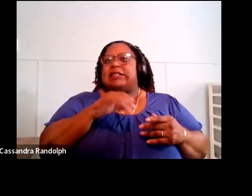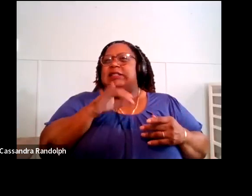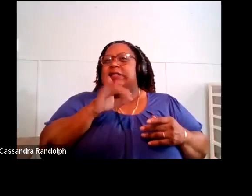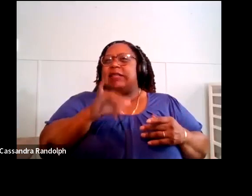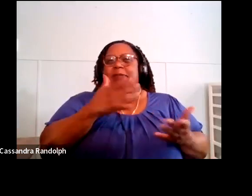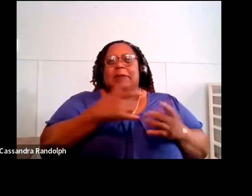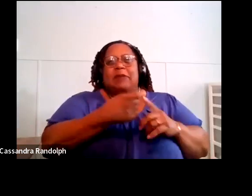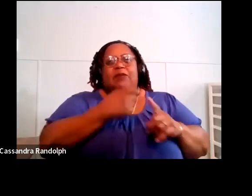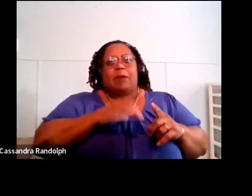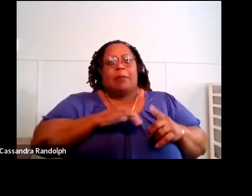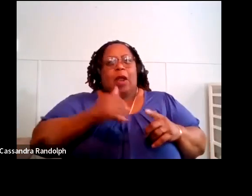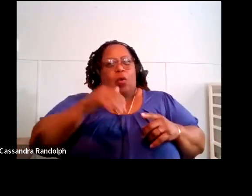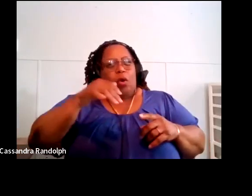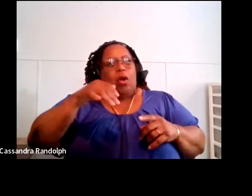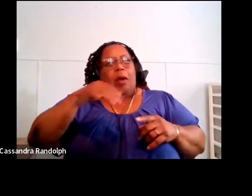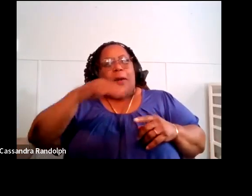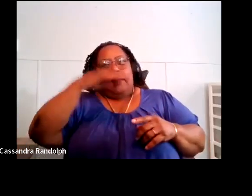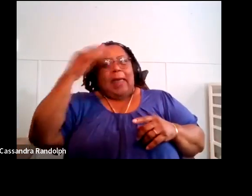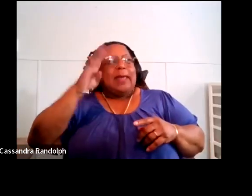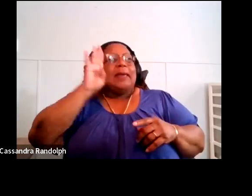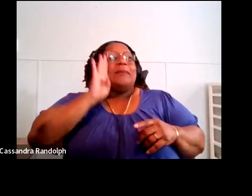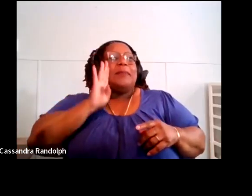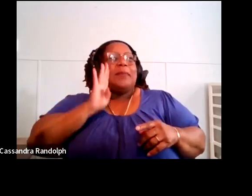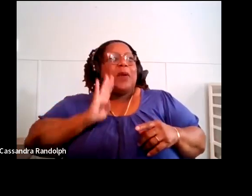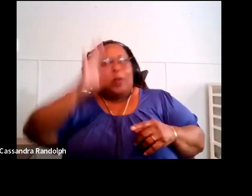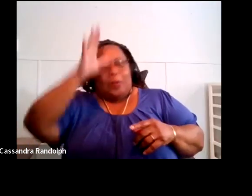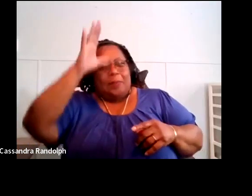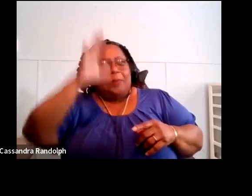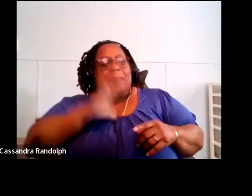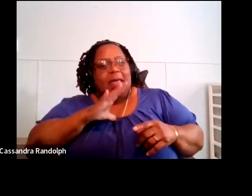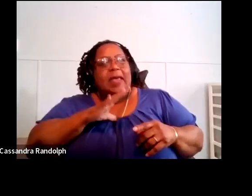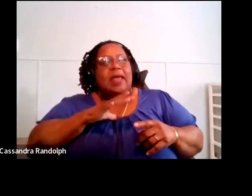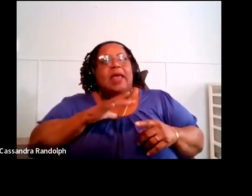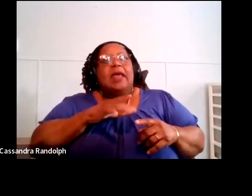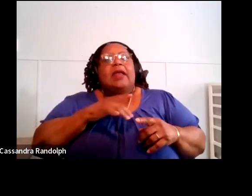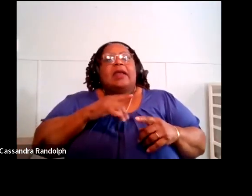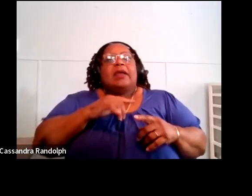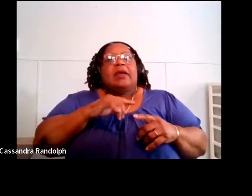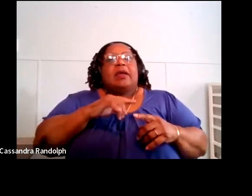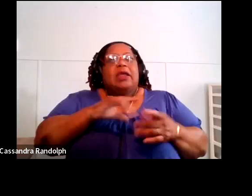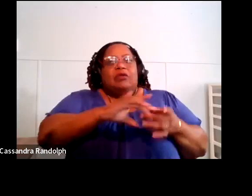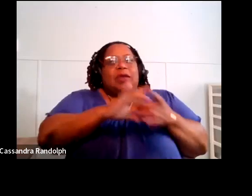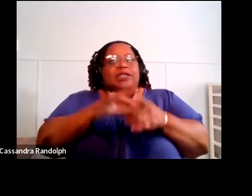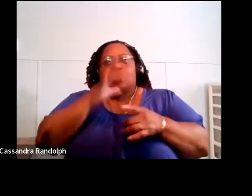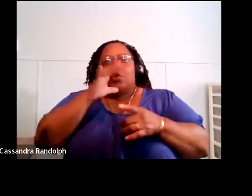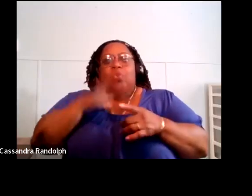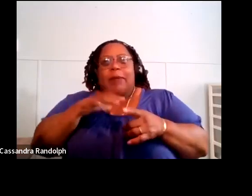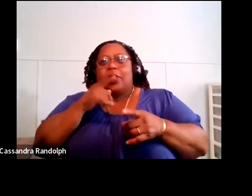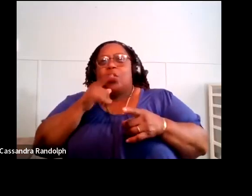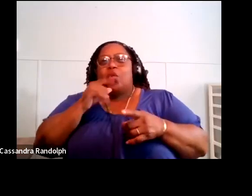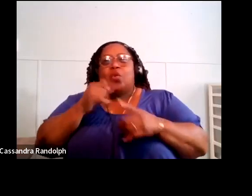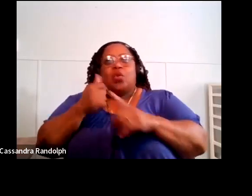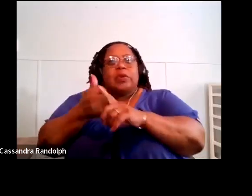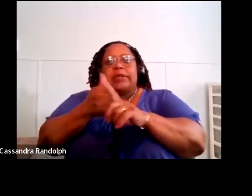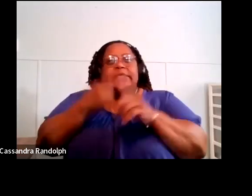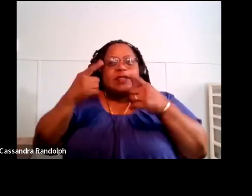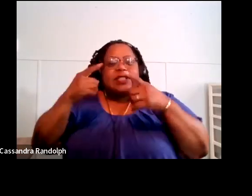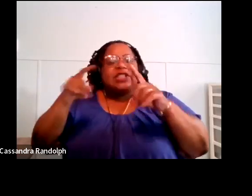reduce the adversity or